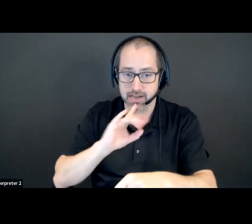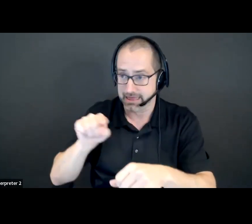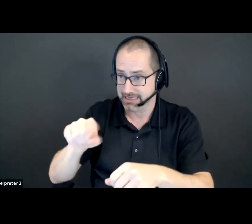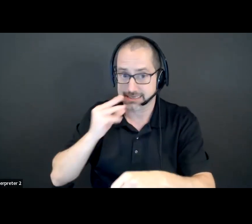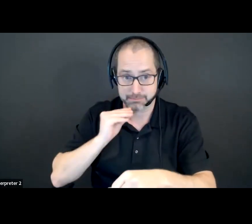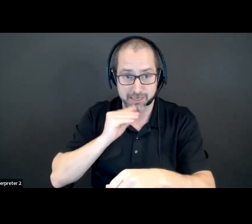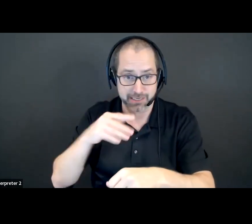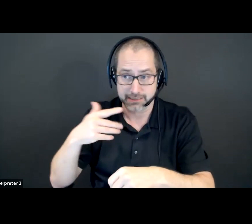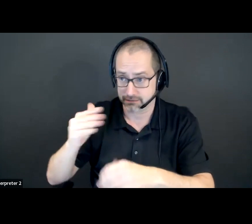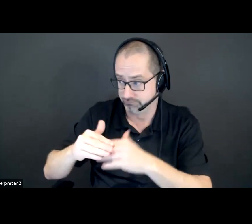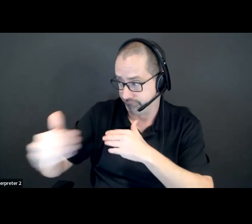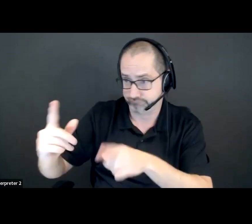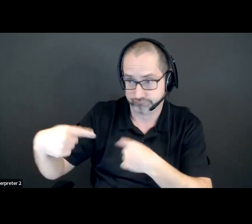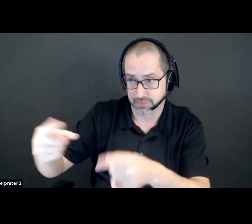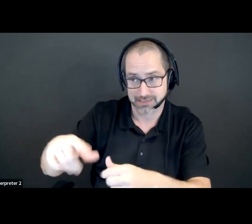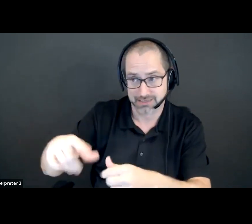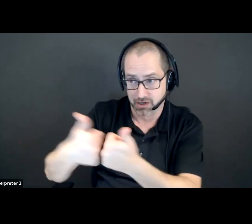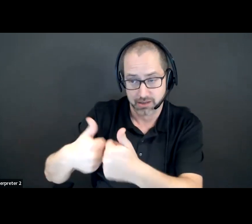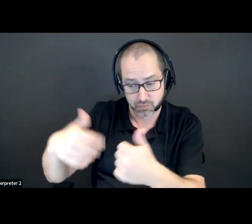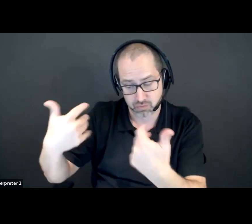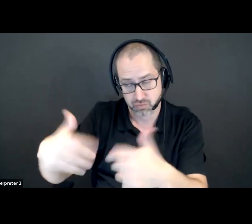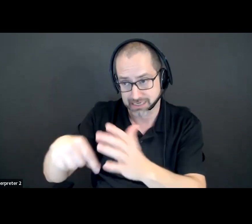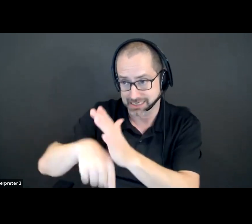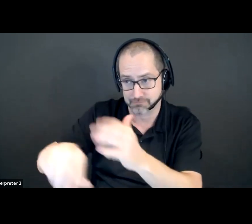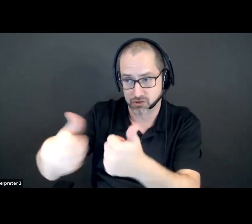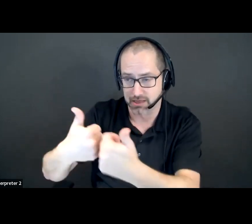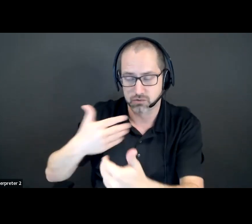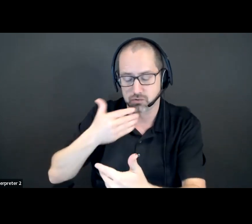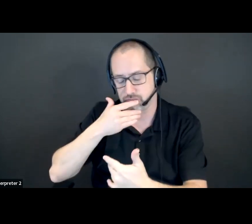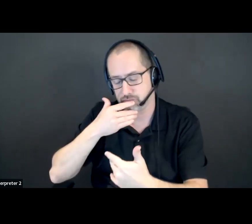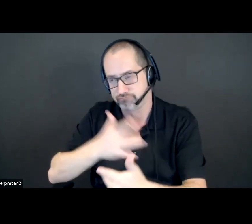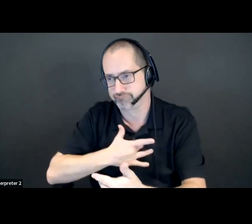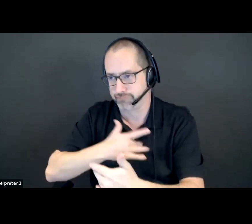you're going through and I am deeply grateful for the way that you share your story with us.